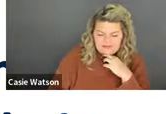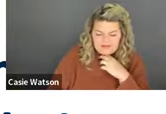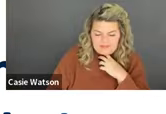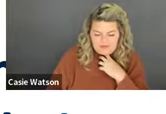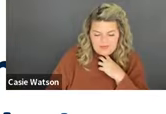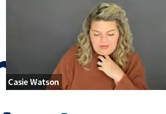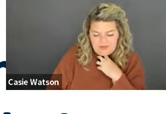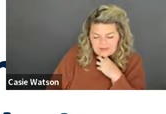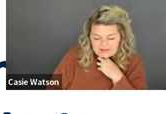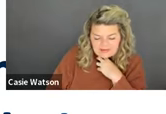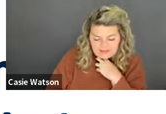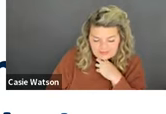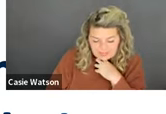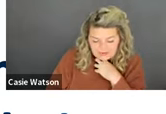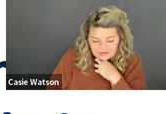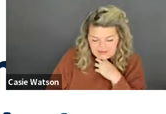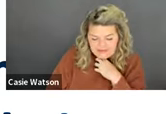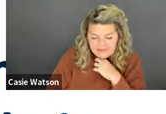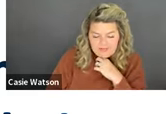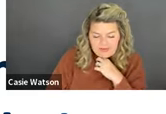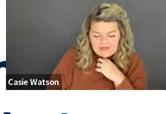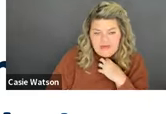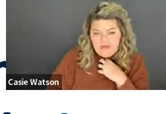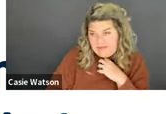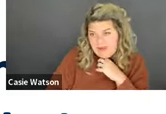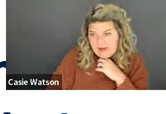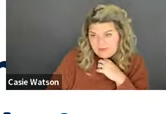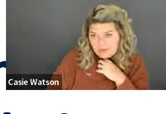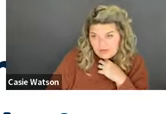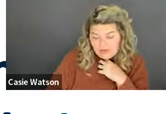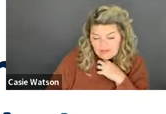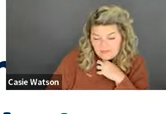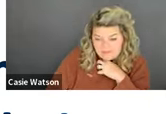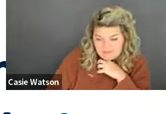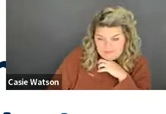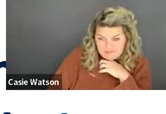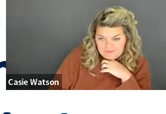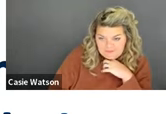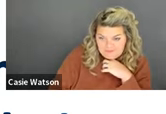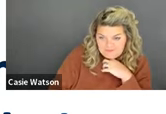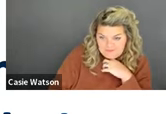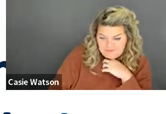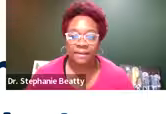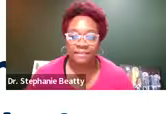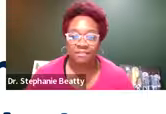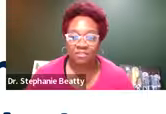It looks like most people are saying lip reading, some people are saying writing back and forth. Okay.